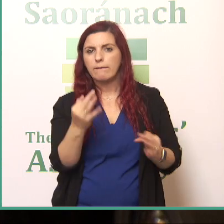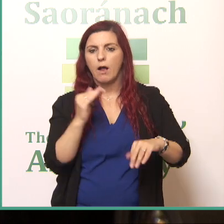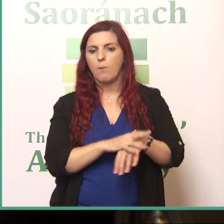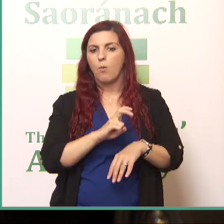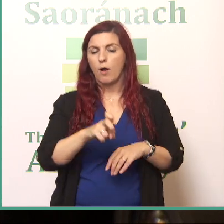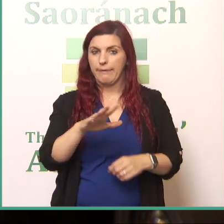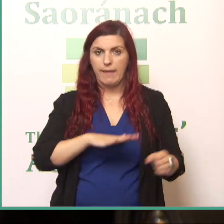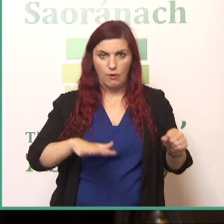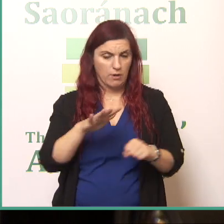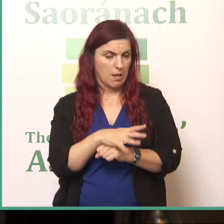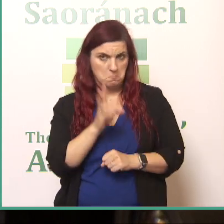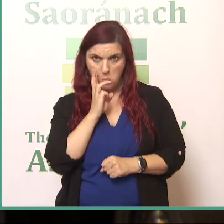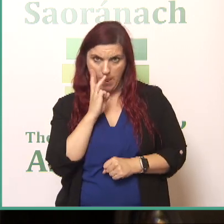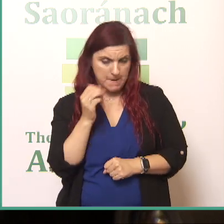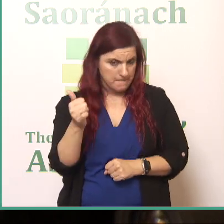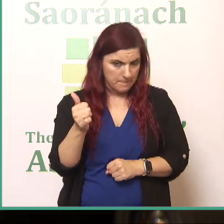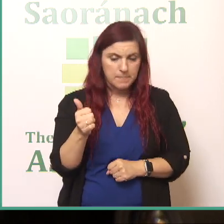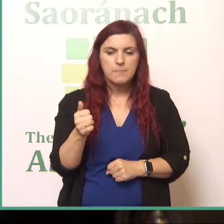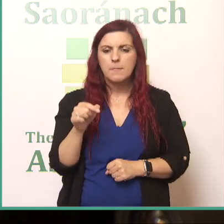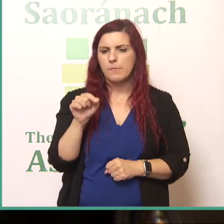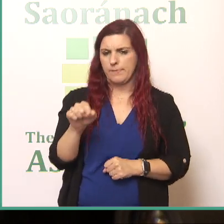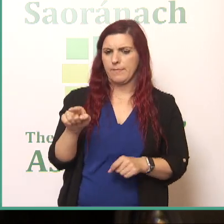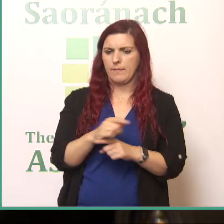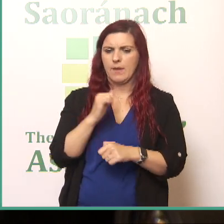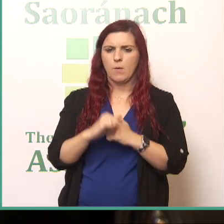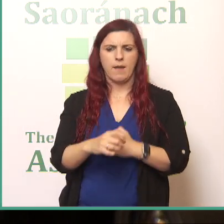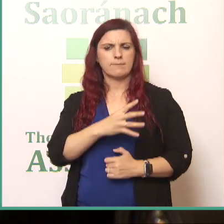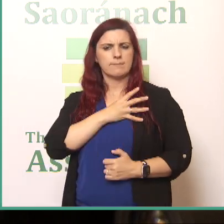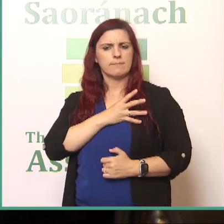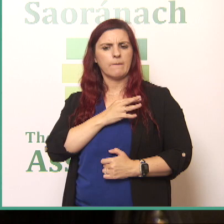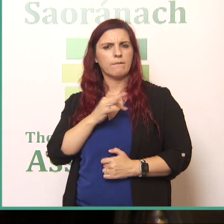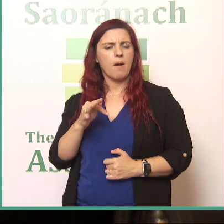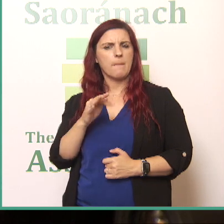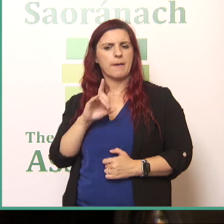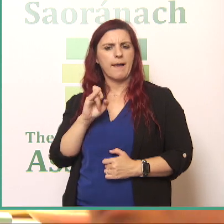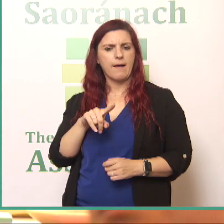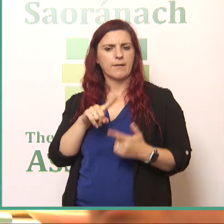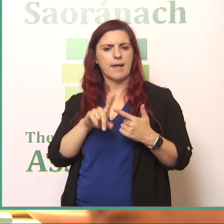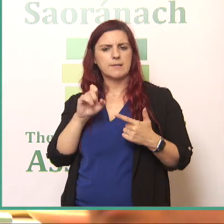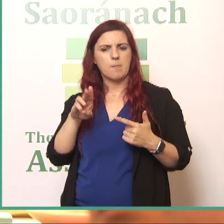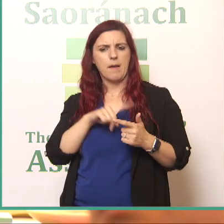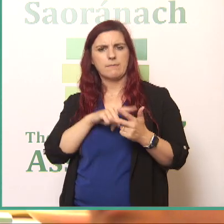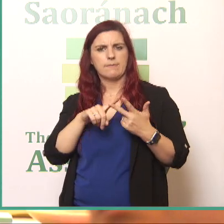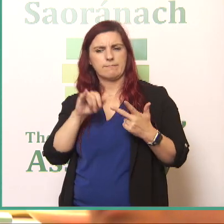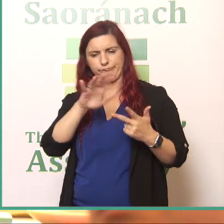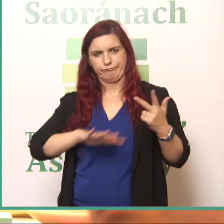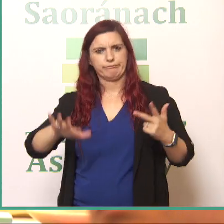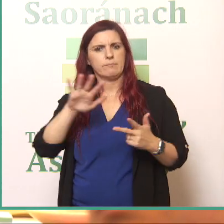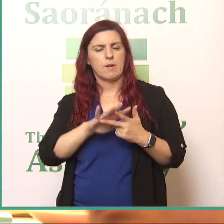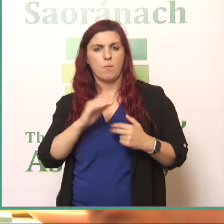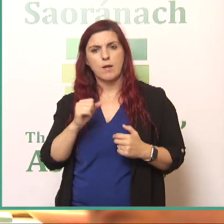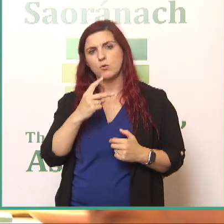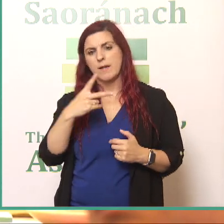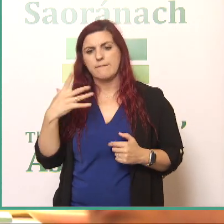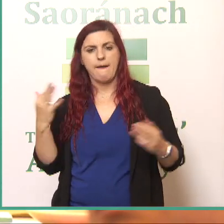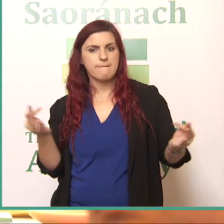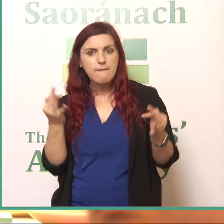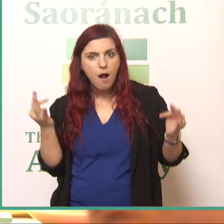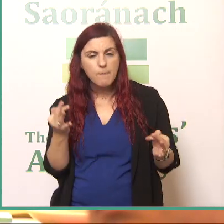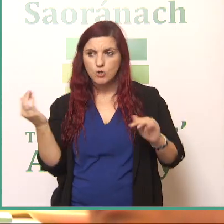and on that day we had officers from Chagas ASAP and larpro and we had 25 farmers listening